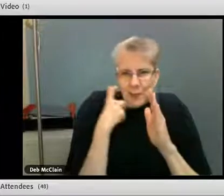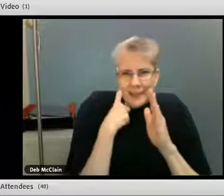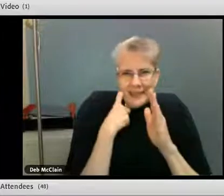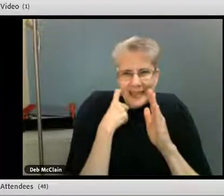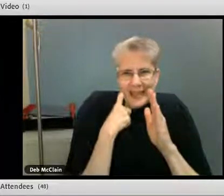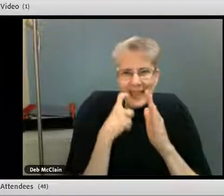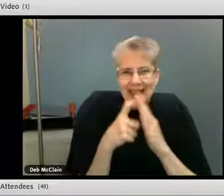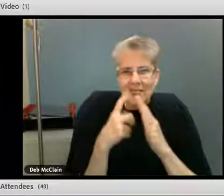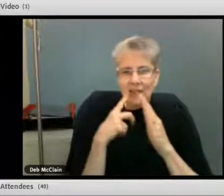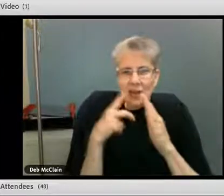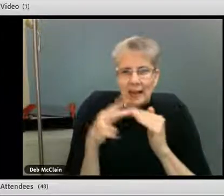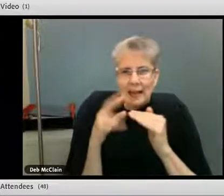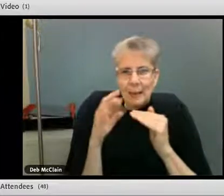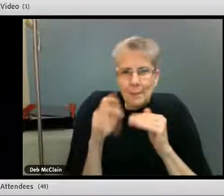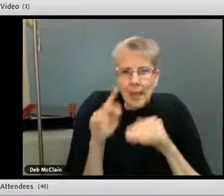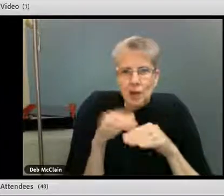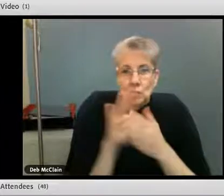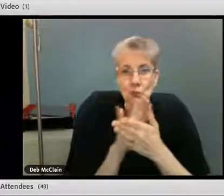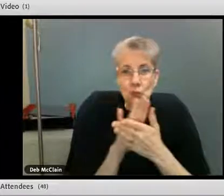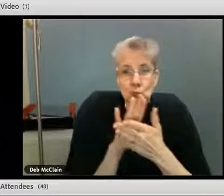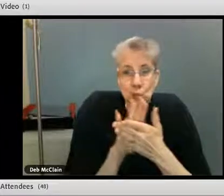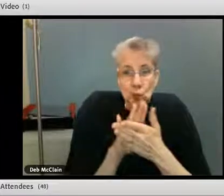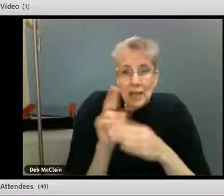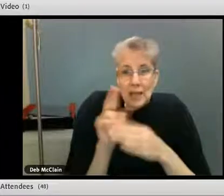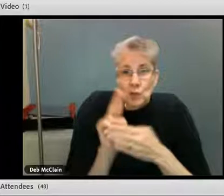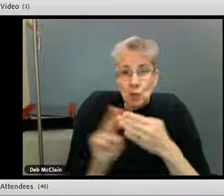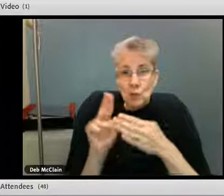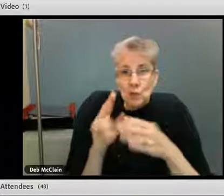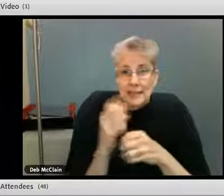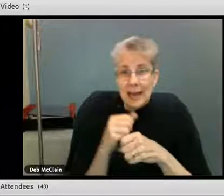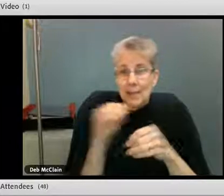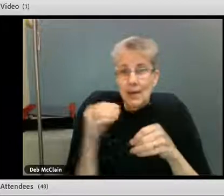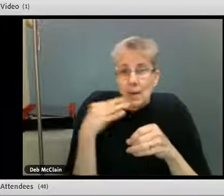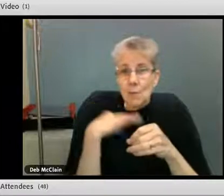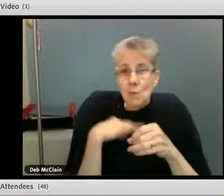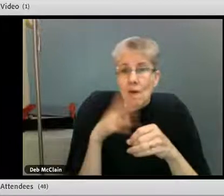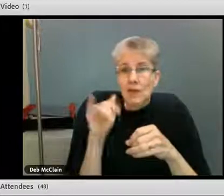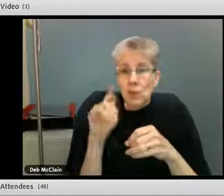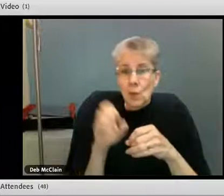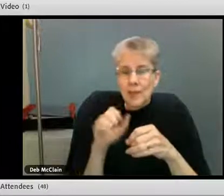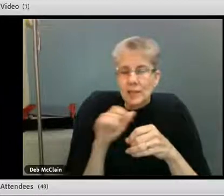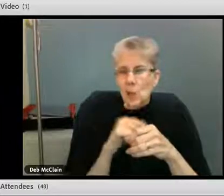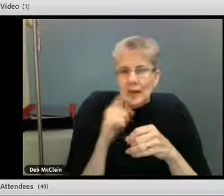and universities getting the nonprofit rate. I didn't hear that about public libraries, do I don't know if that's true.